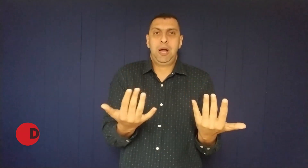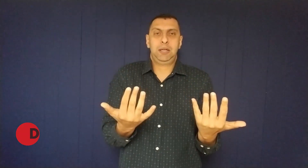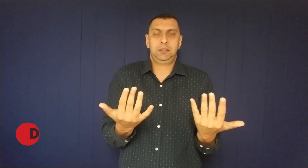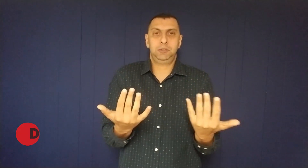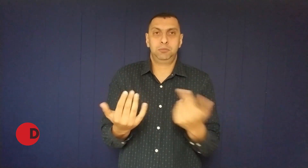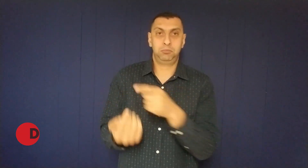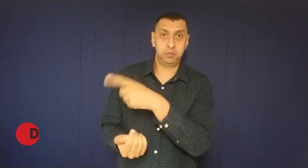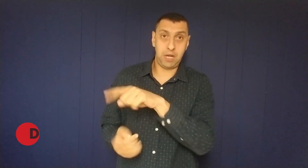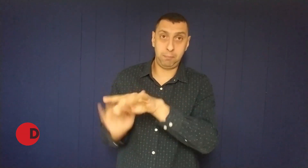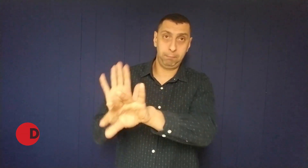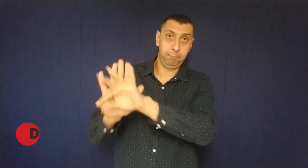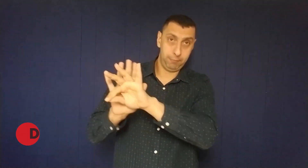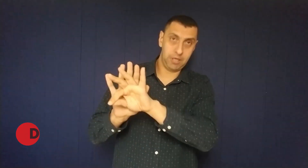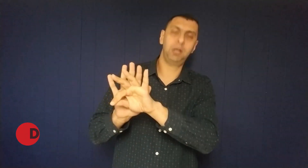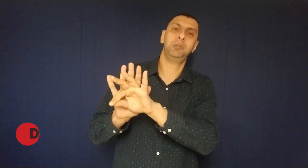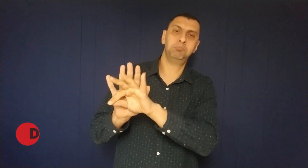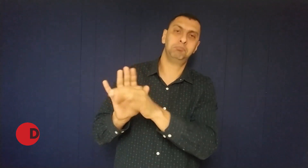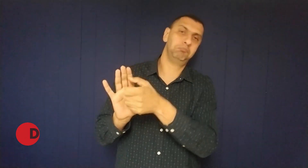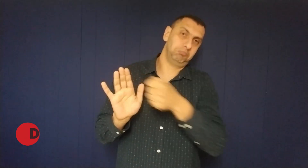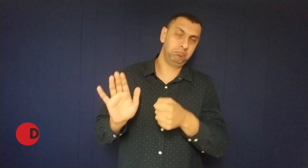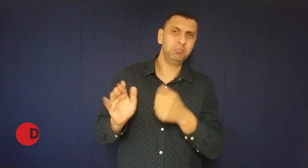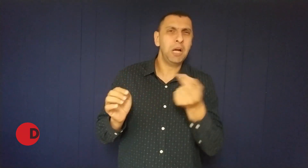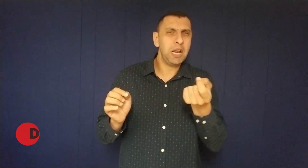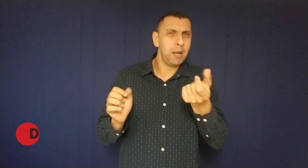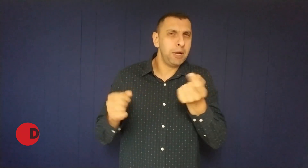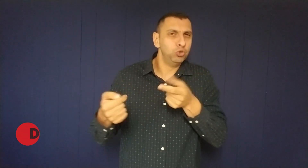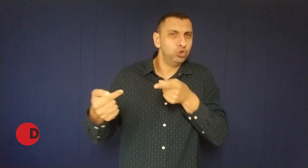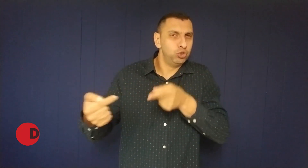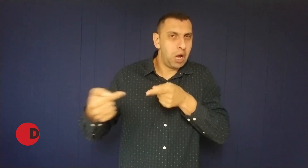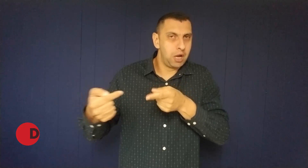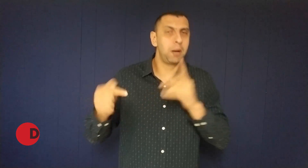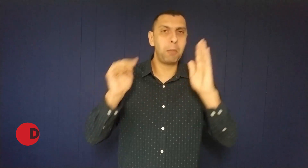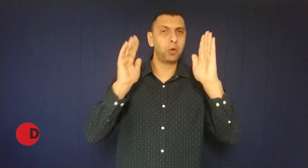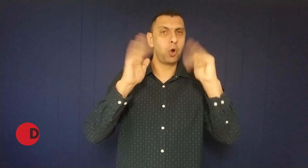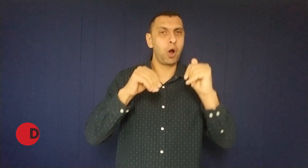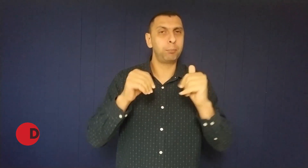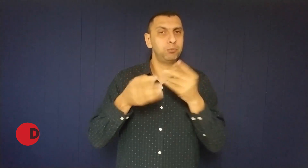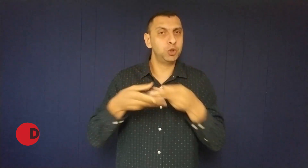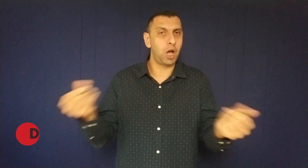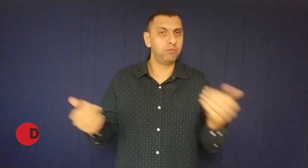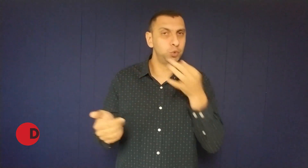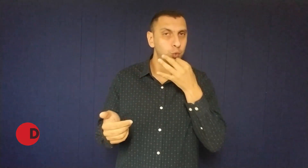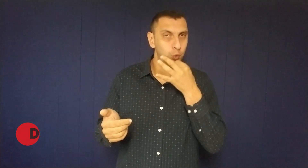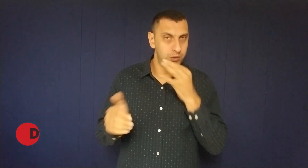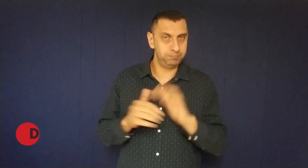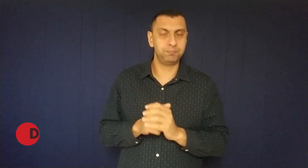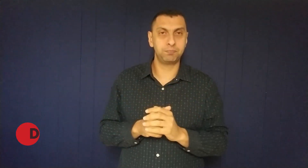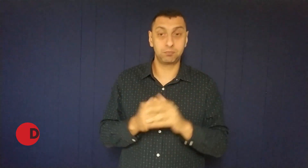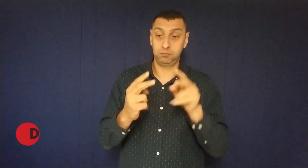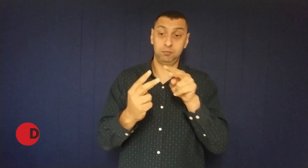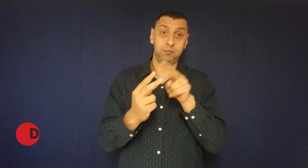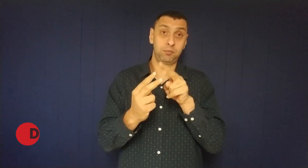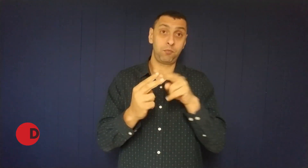We are waiting for them to pick someone. There is a bit of a struggle but hopefully it will be cleared soon.